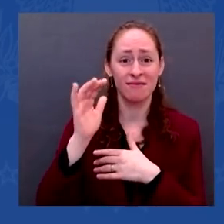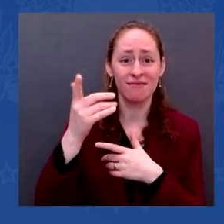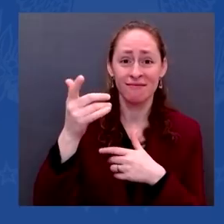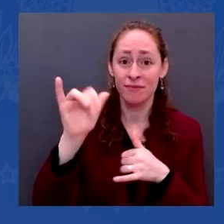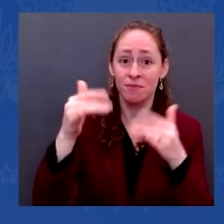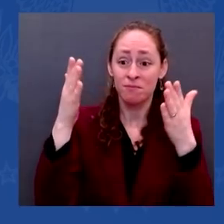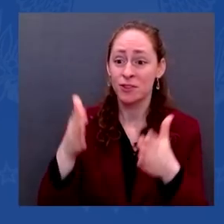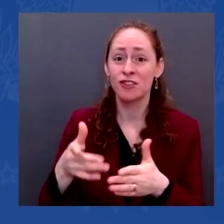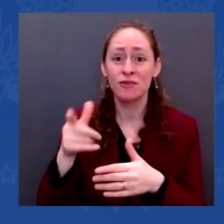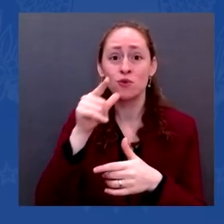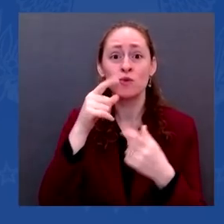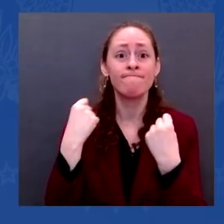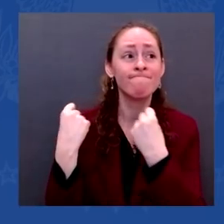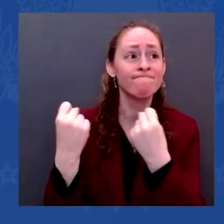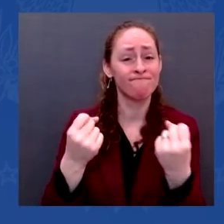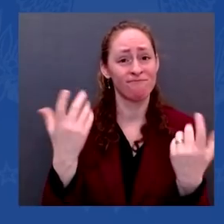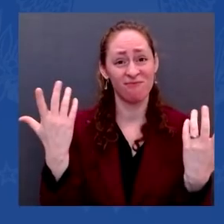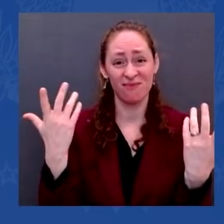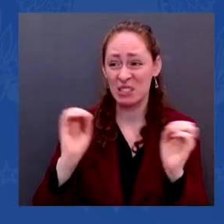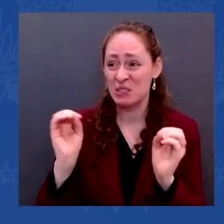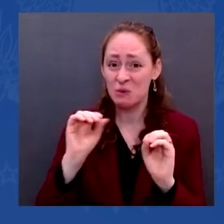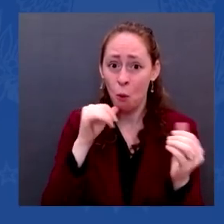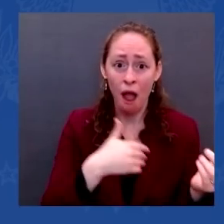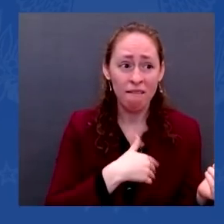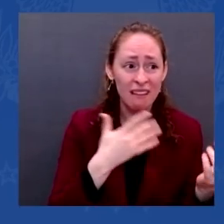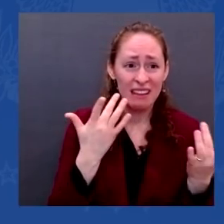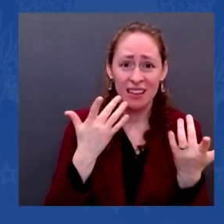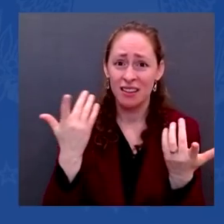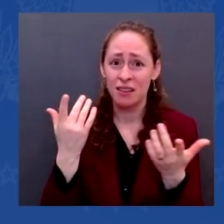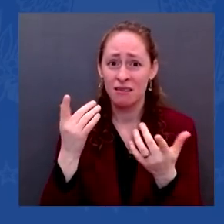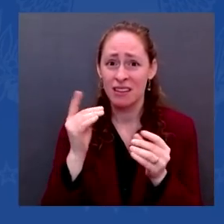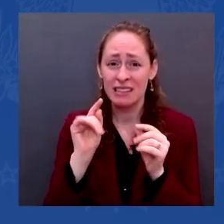But they still showed such remarkable kindness.